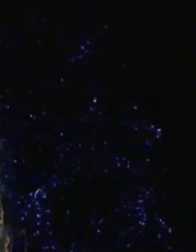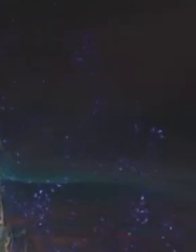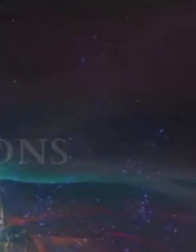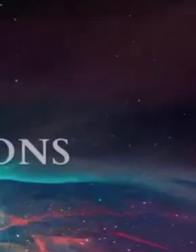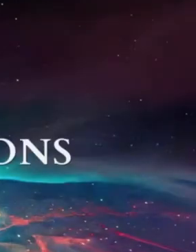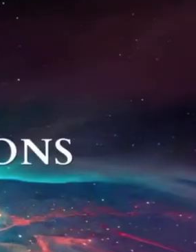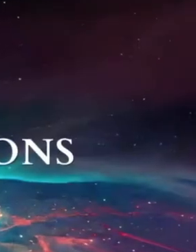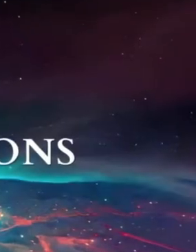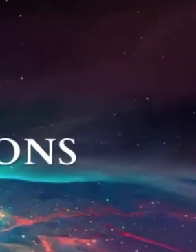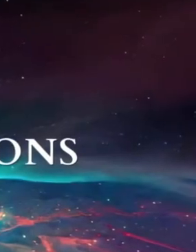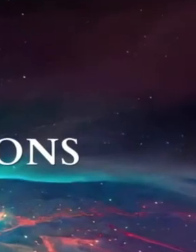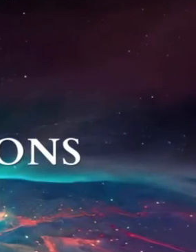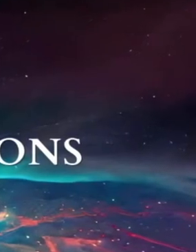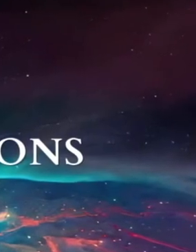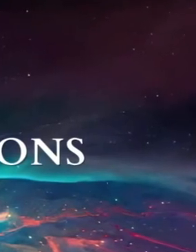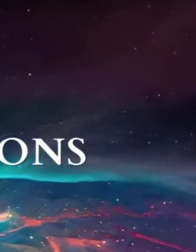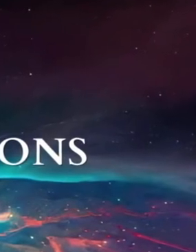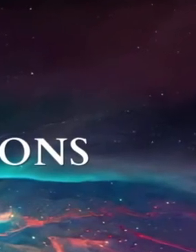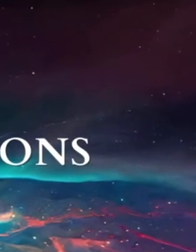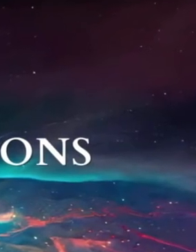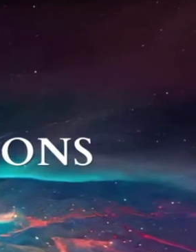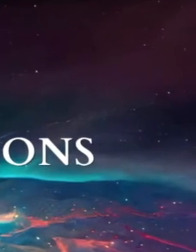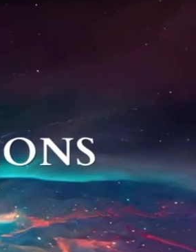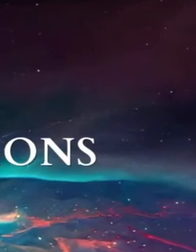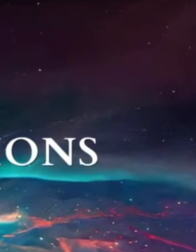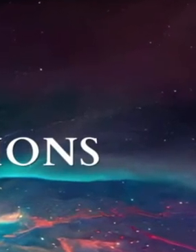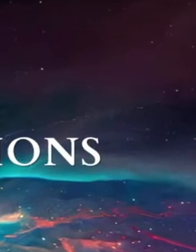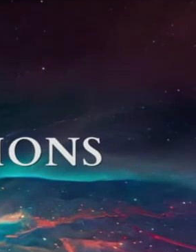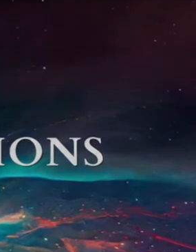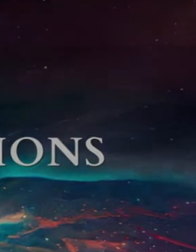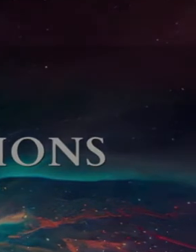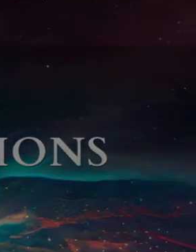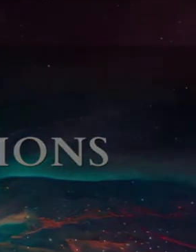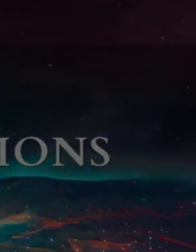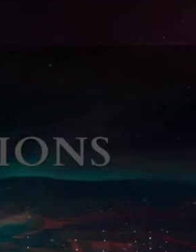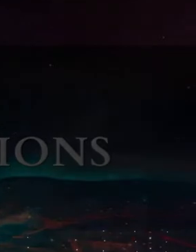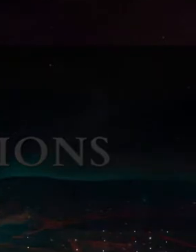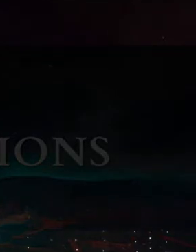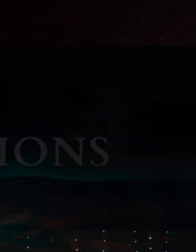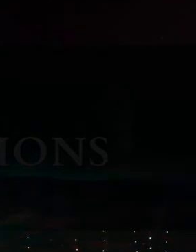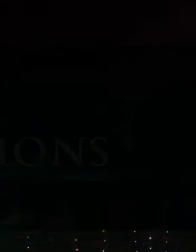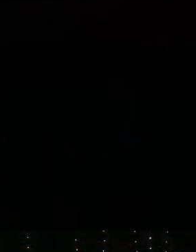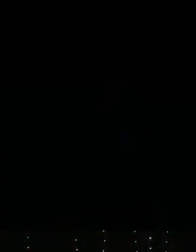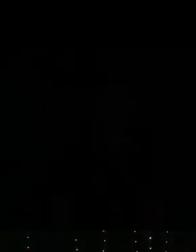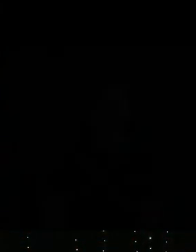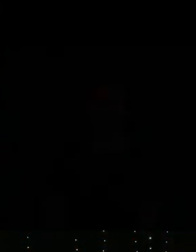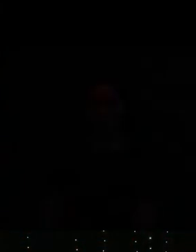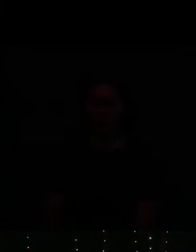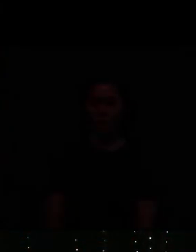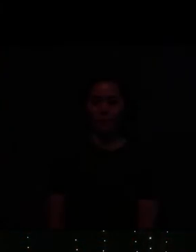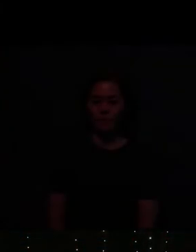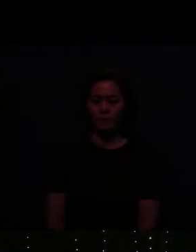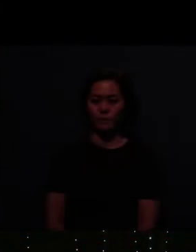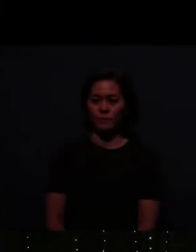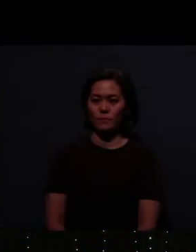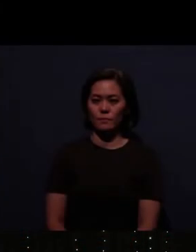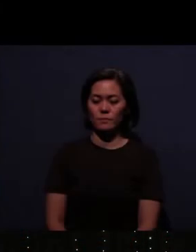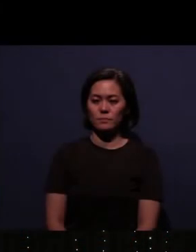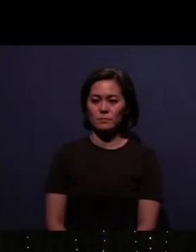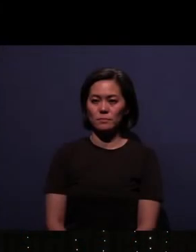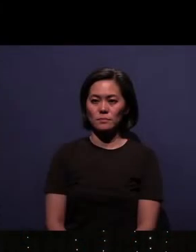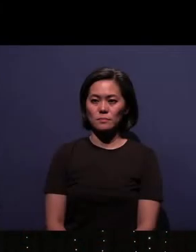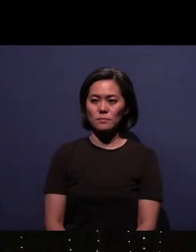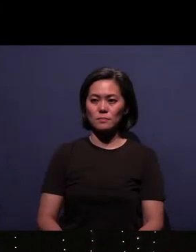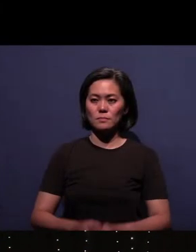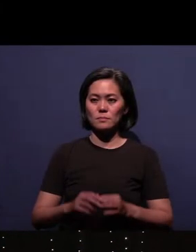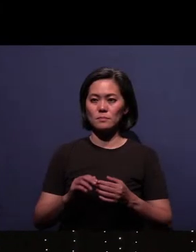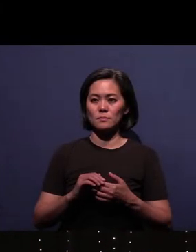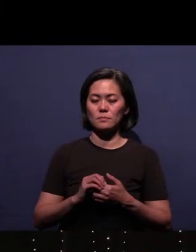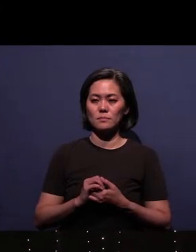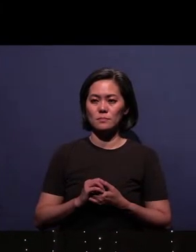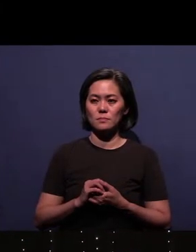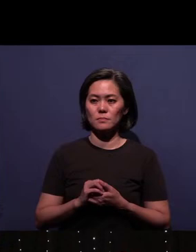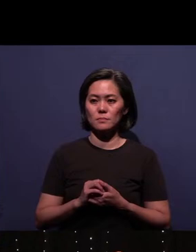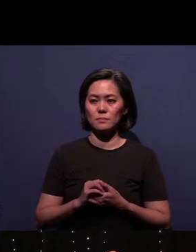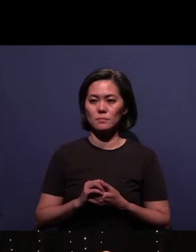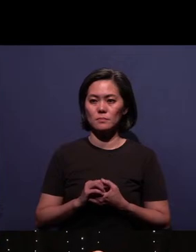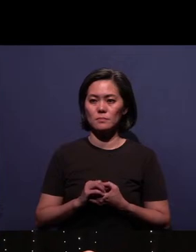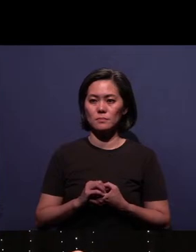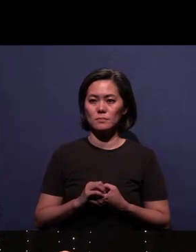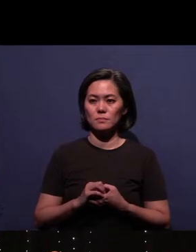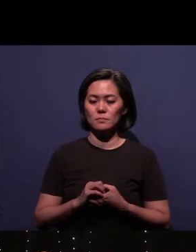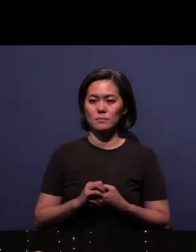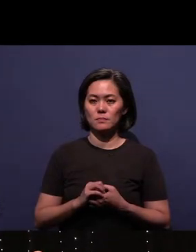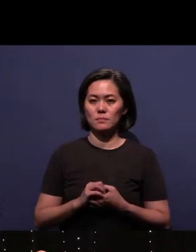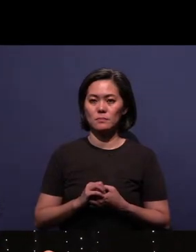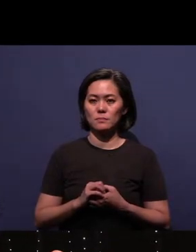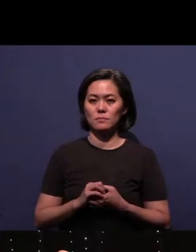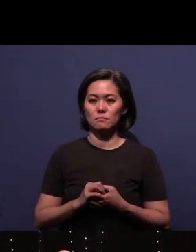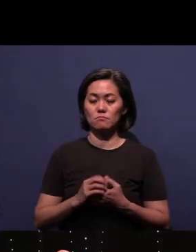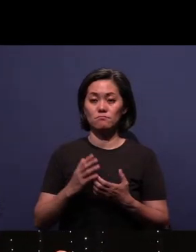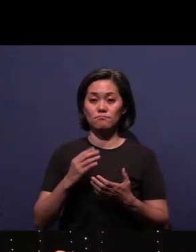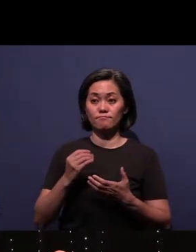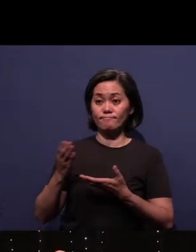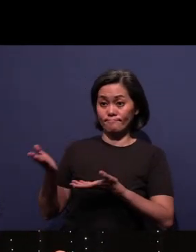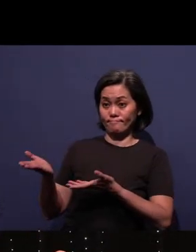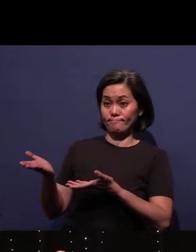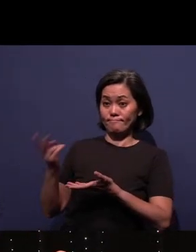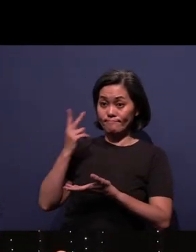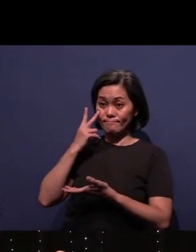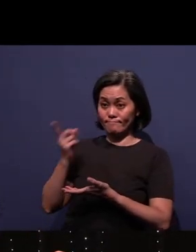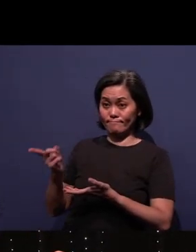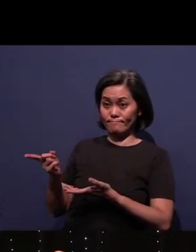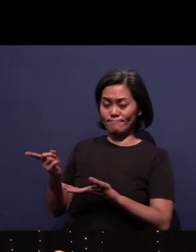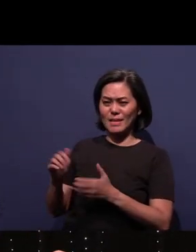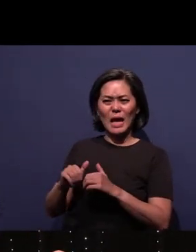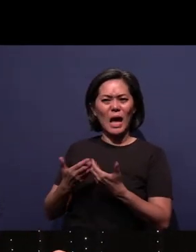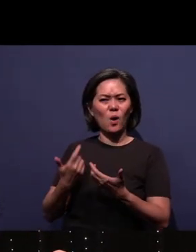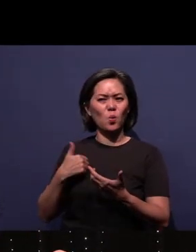And there you have it. How do we carry on in a